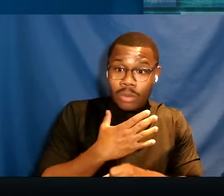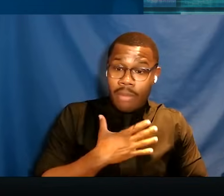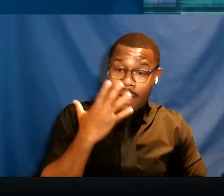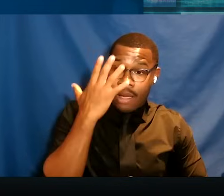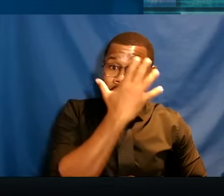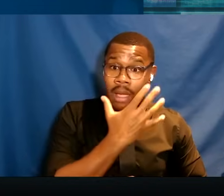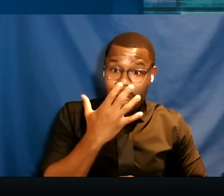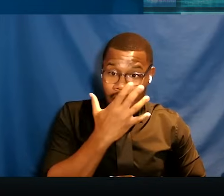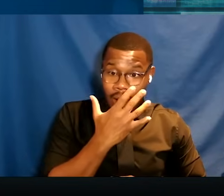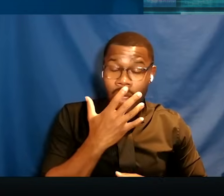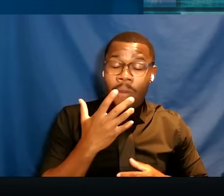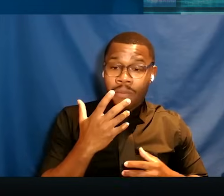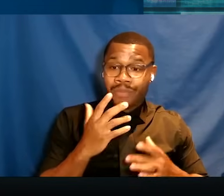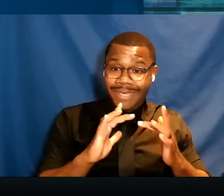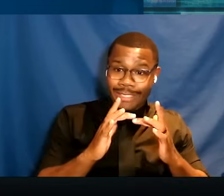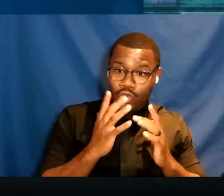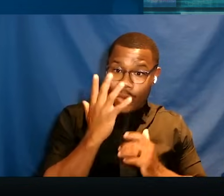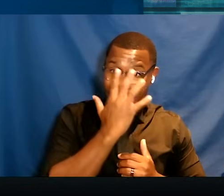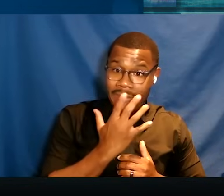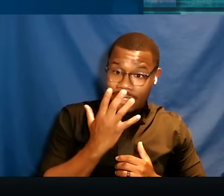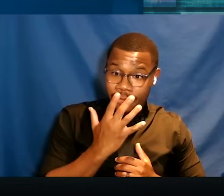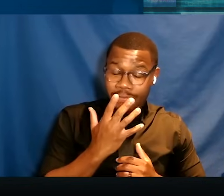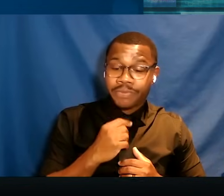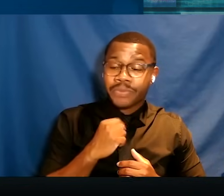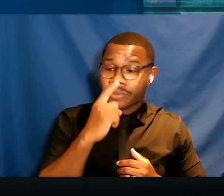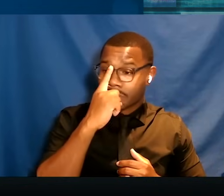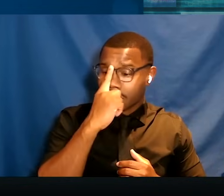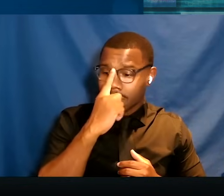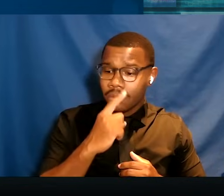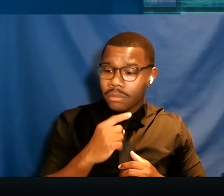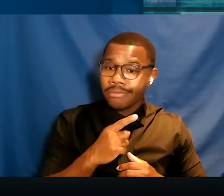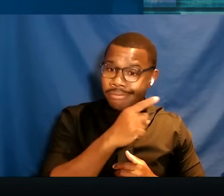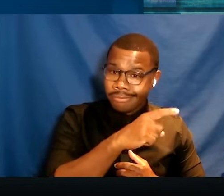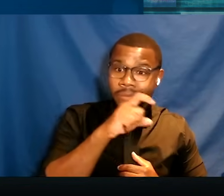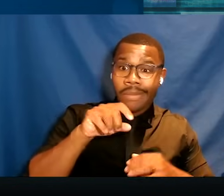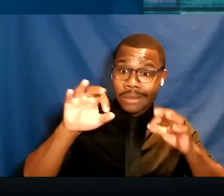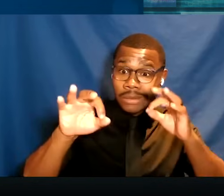either beyond the reasonably specific description that you have been provided or in another picture,